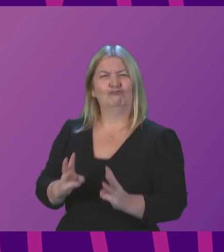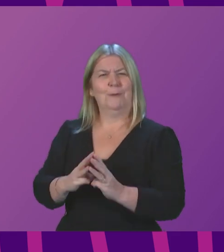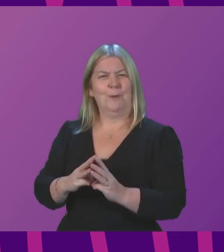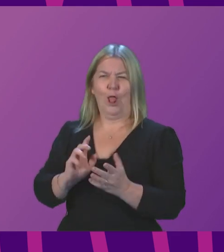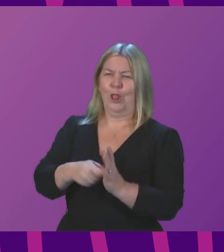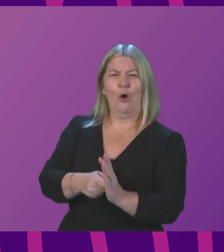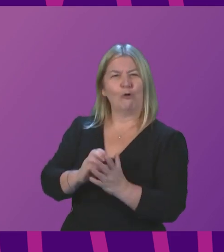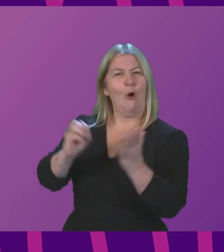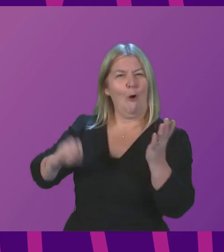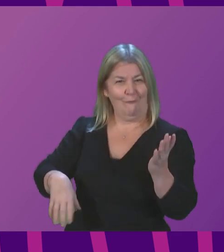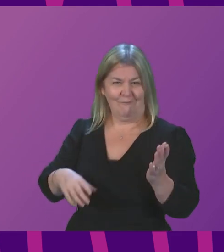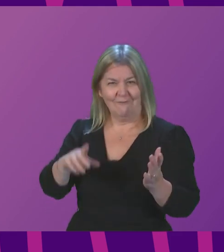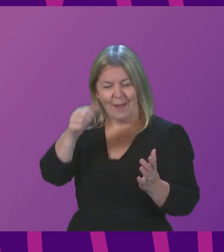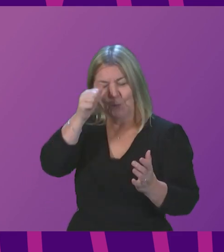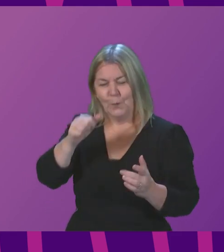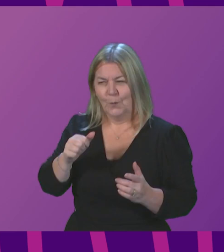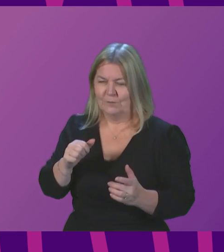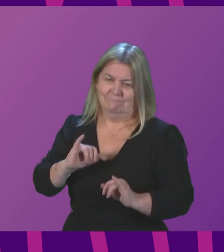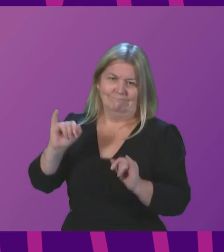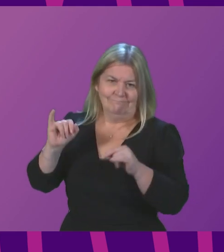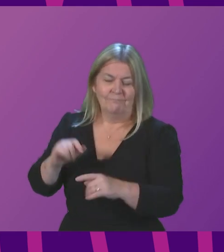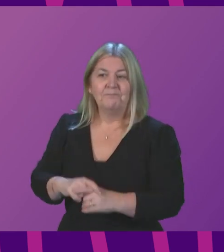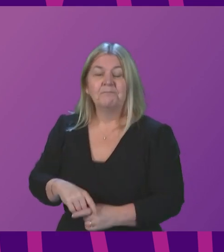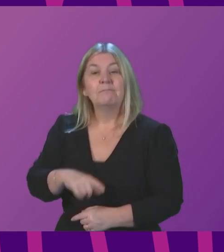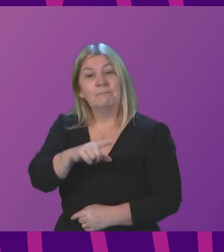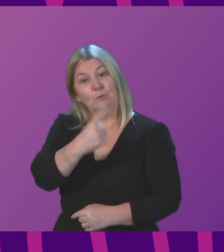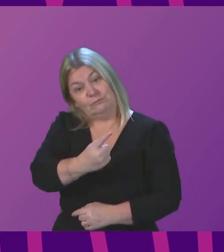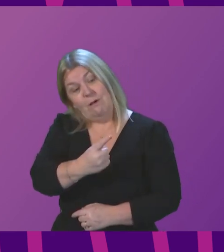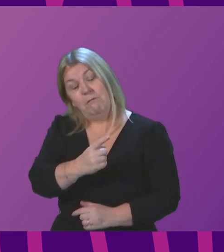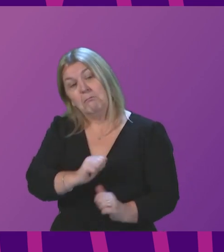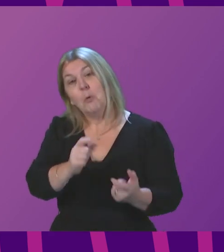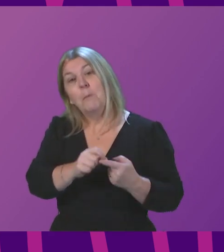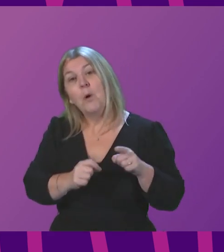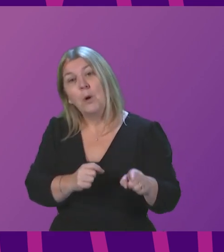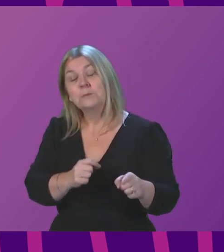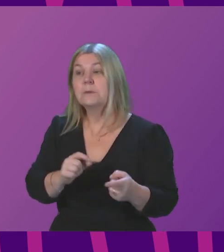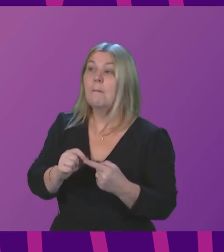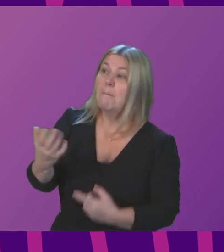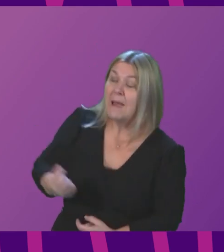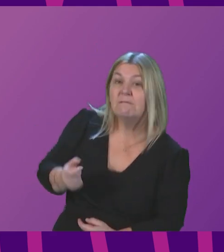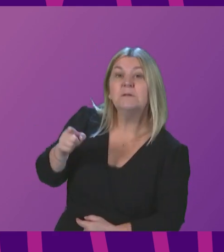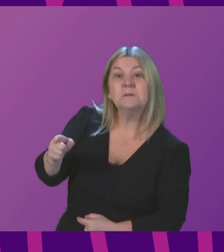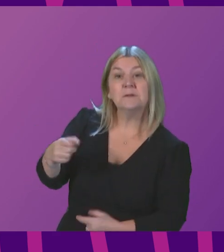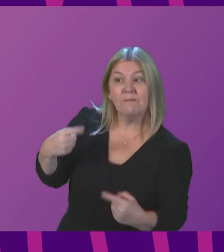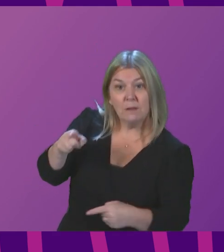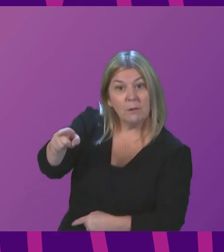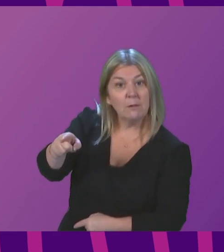Christine Grahame makes a good point. Where benefits are available, there are awareness